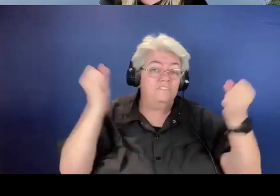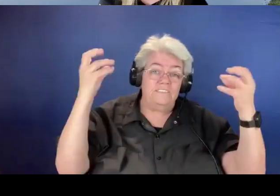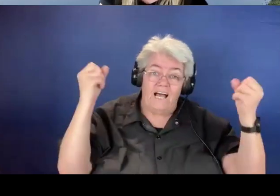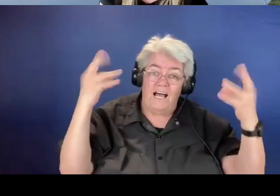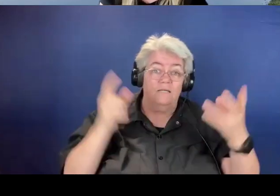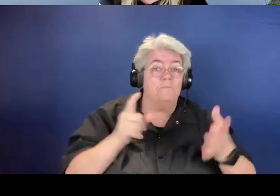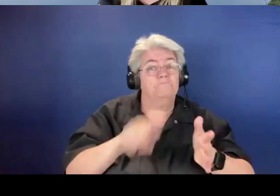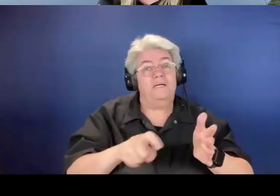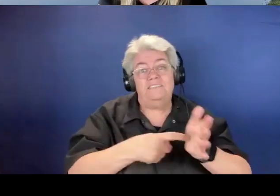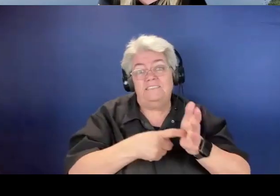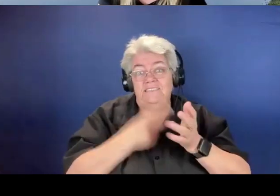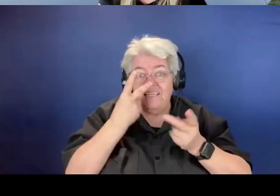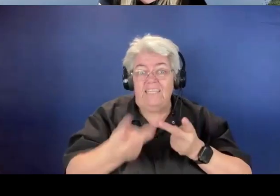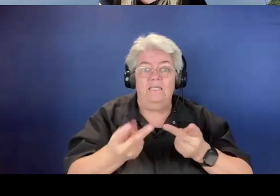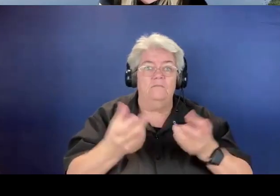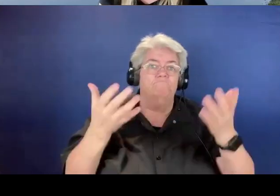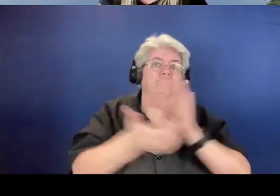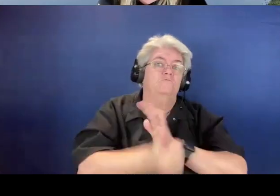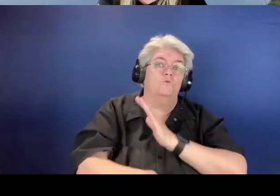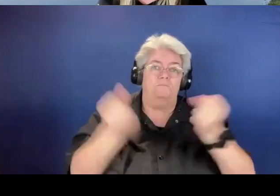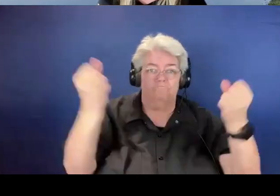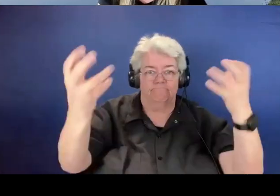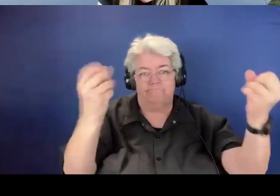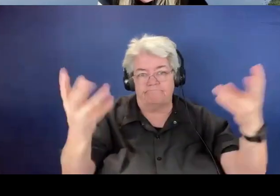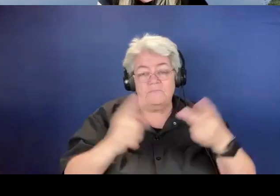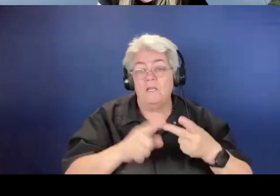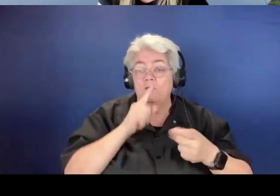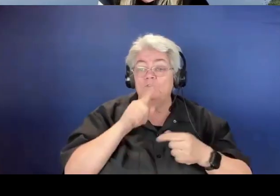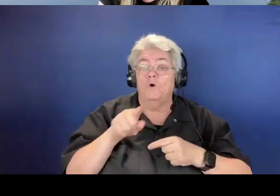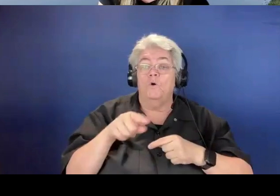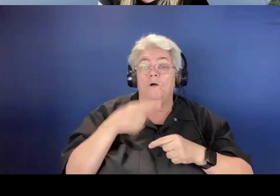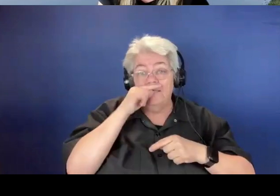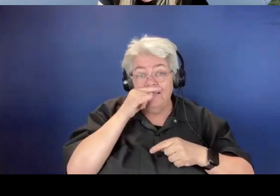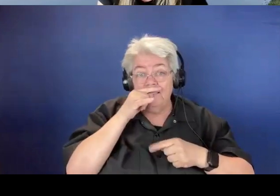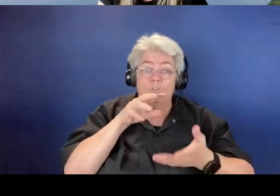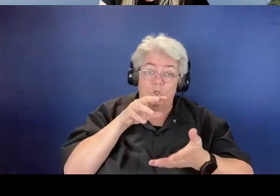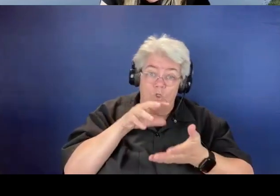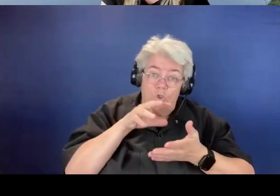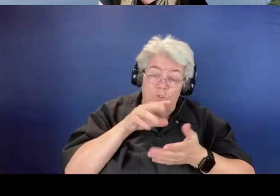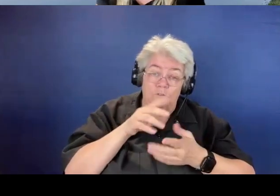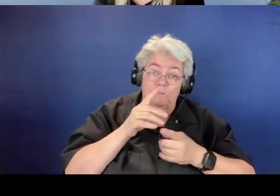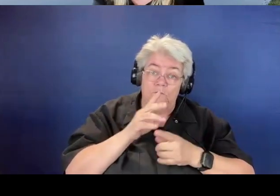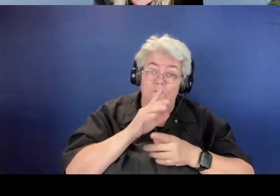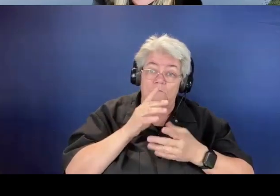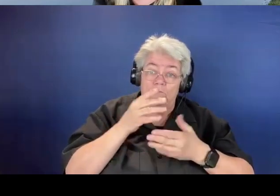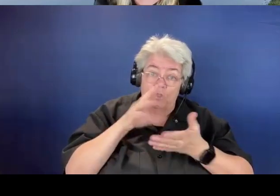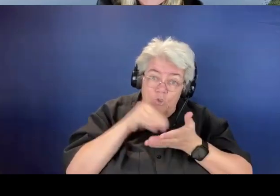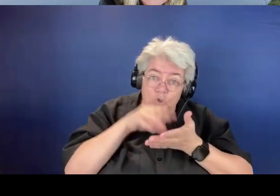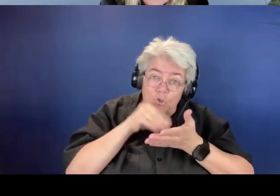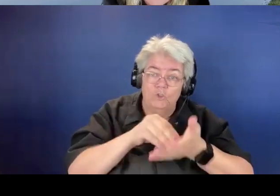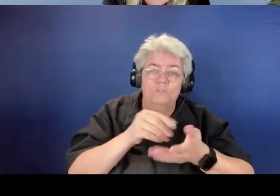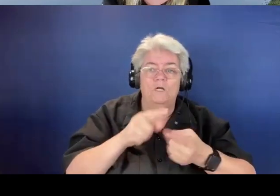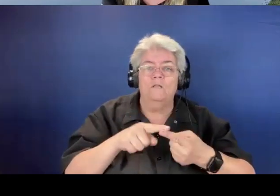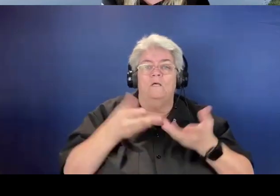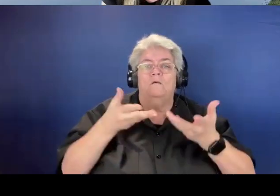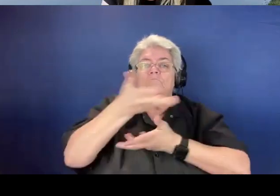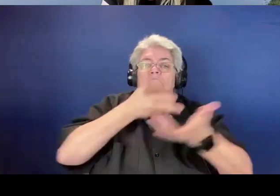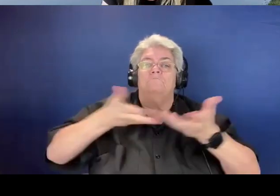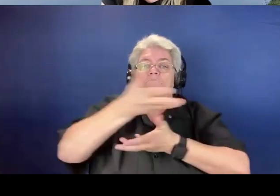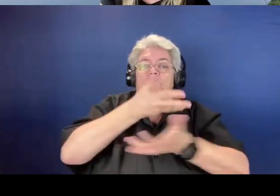Children who are learning to use a language usually do it by signing or speaking with the people that are around them.